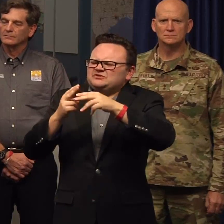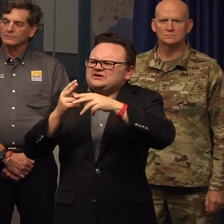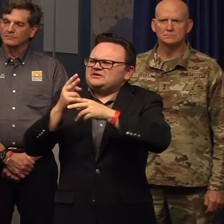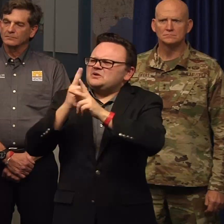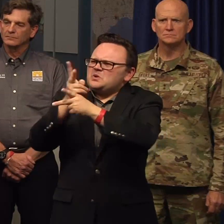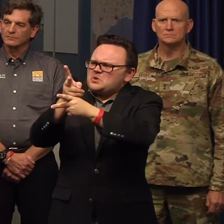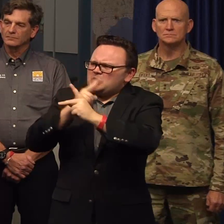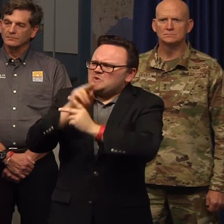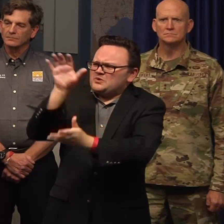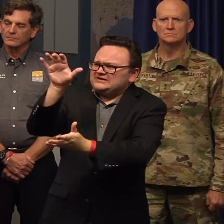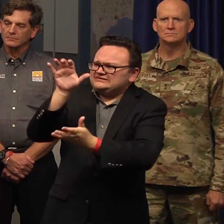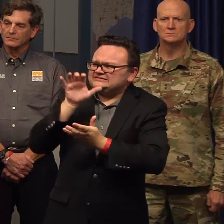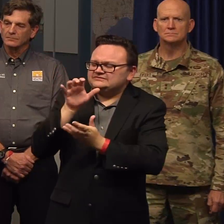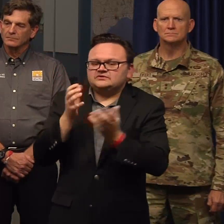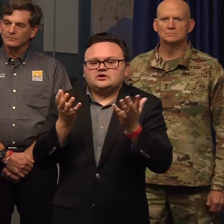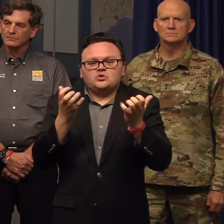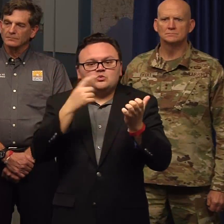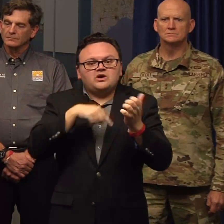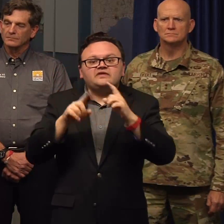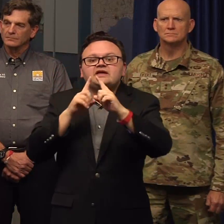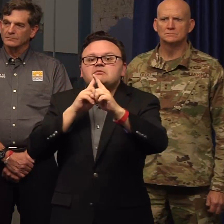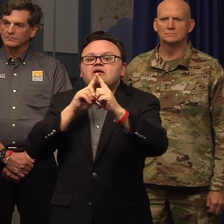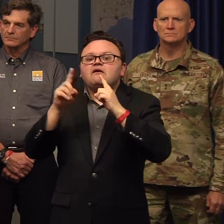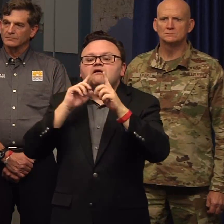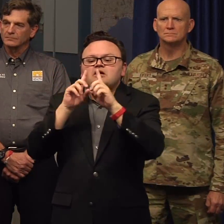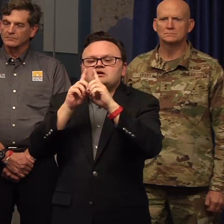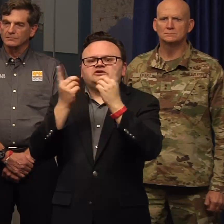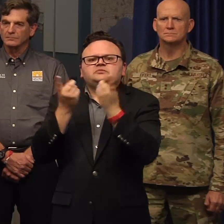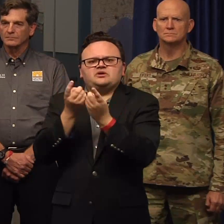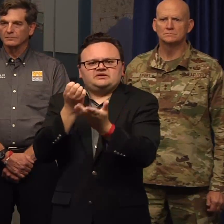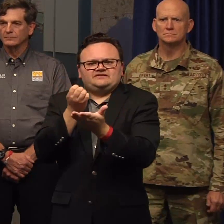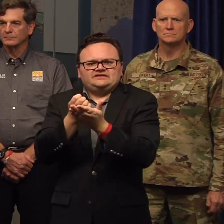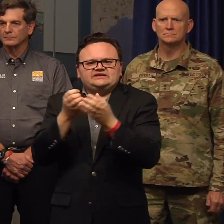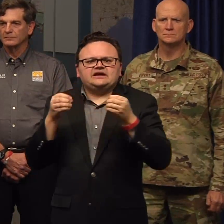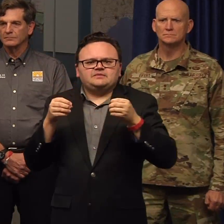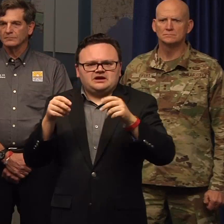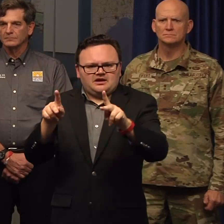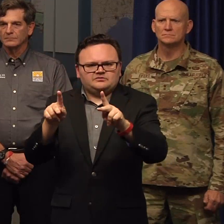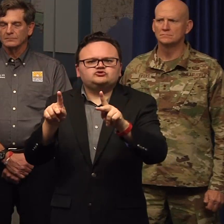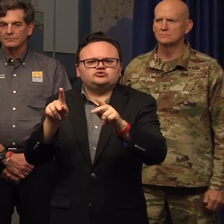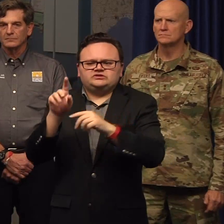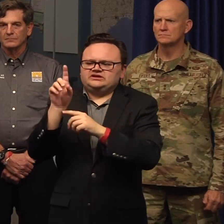SOME OF IT IS UNEMPLOYMENT COMPENSATION BUT A LOT IS SMALL BUSINESS PEOPLE WHO ARE INTERESTED IN THE BRIDGE LOANS